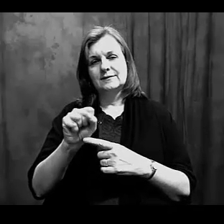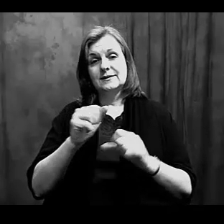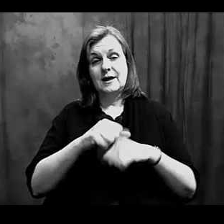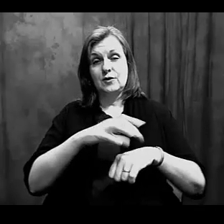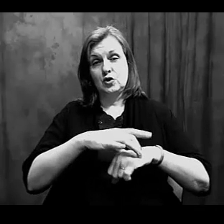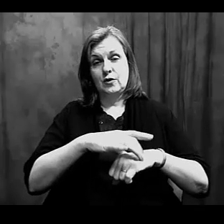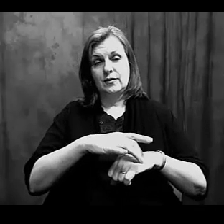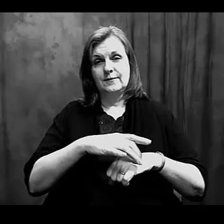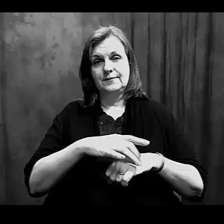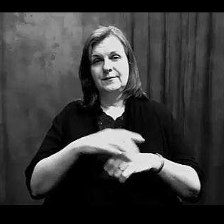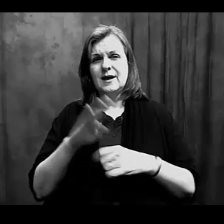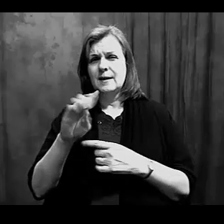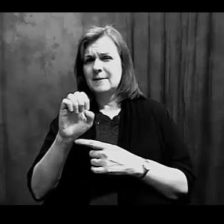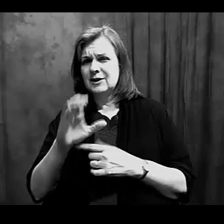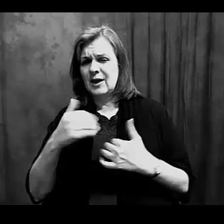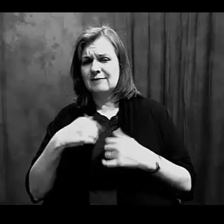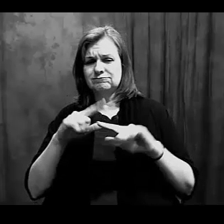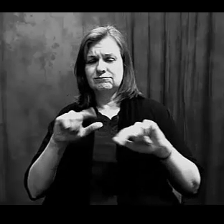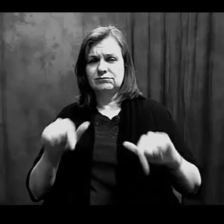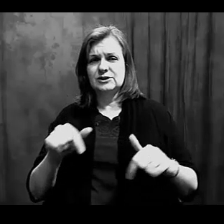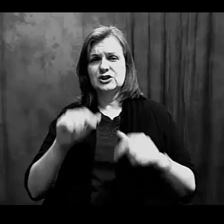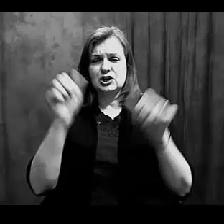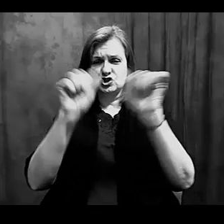on this planet. the bacteria come in a couple of shapes